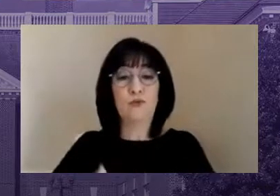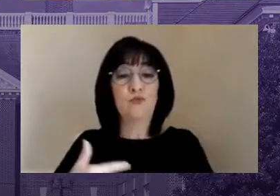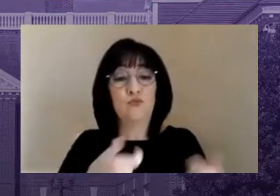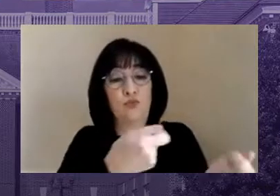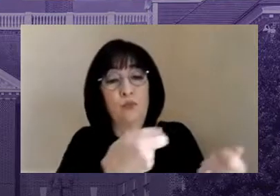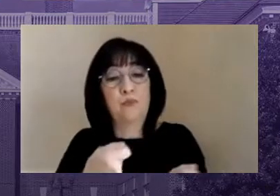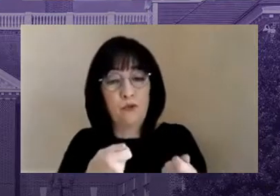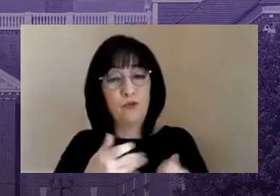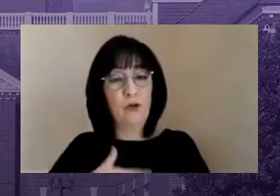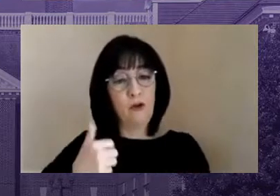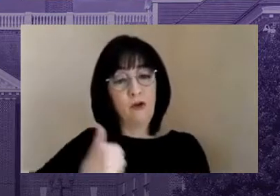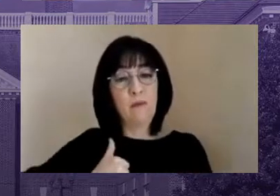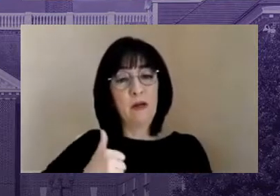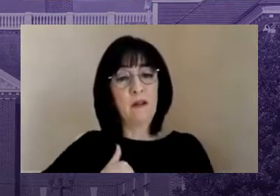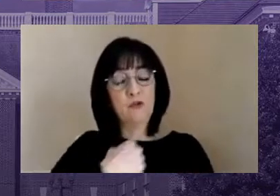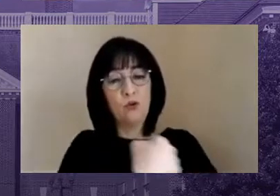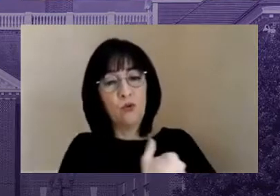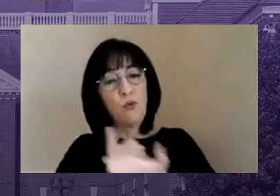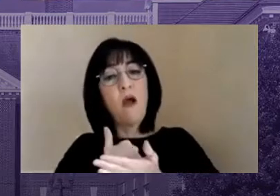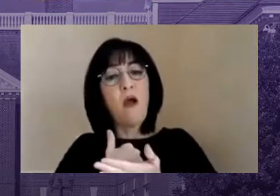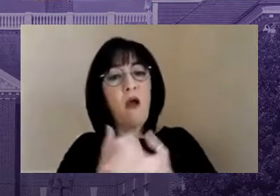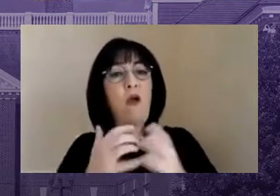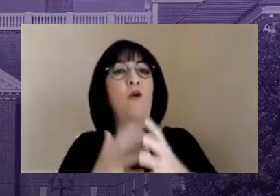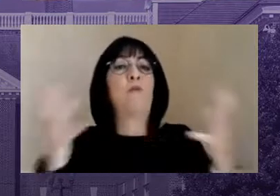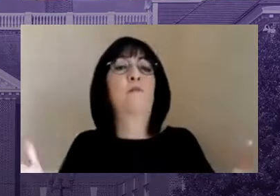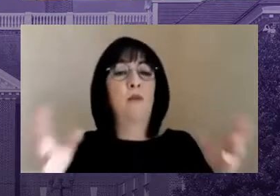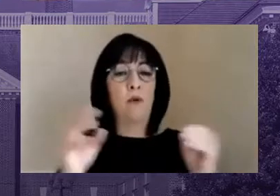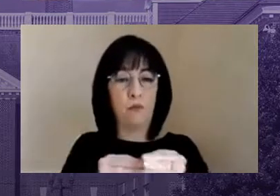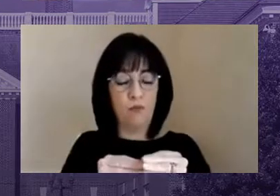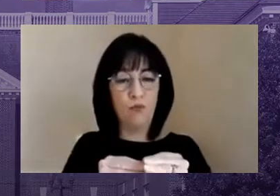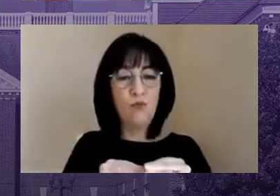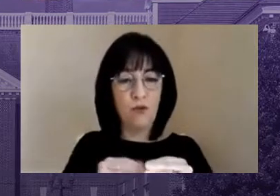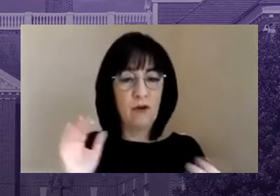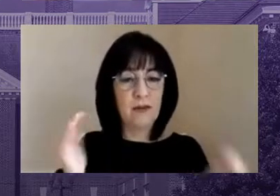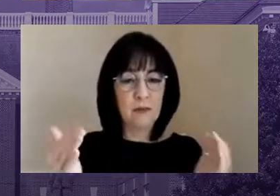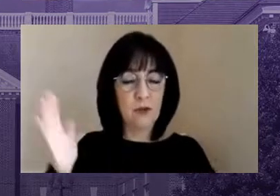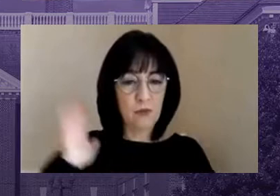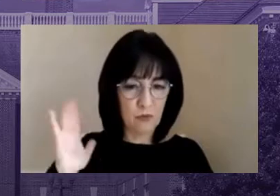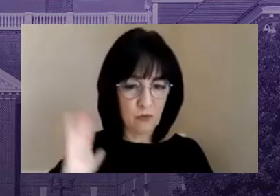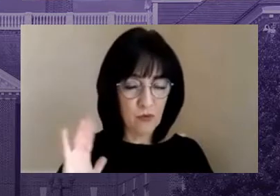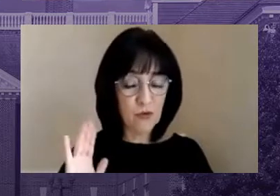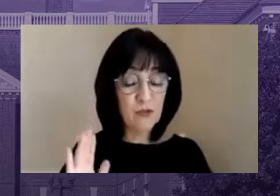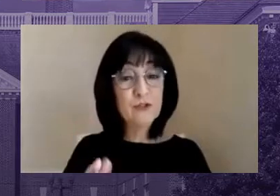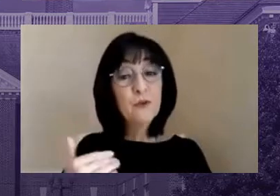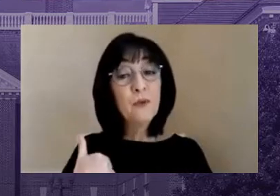of course, today we're here to talk about the children of those men and women who serve and